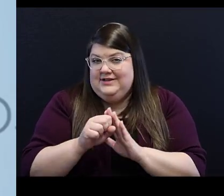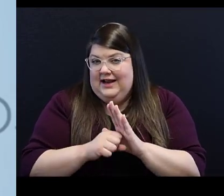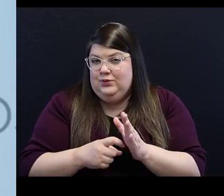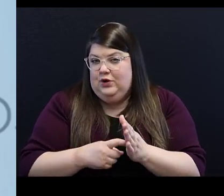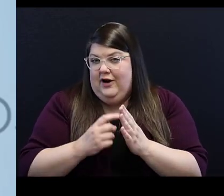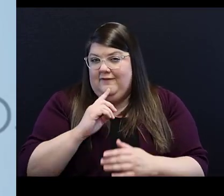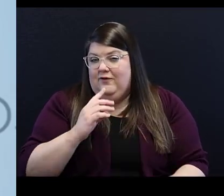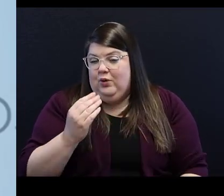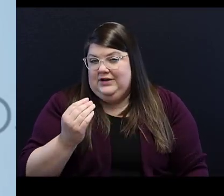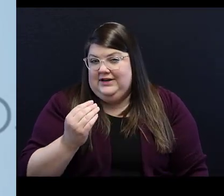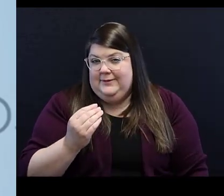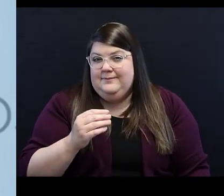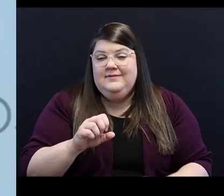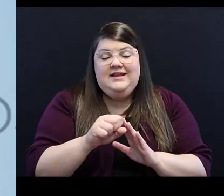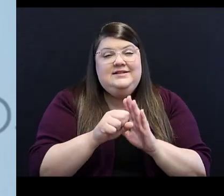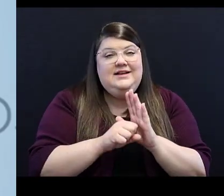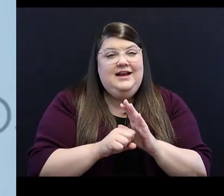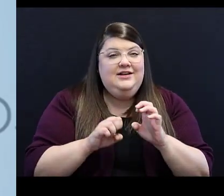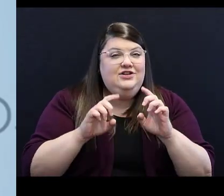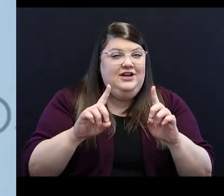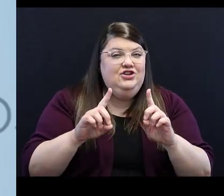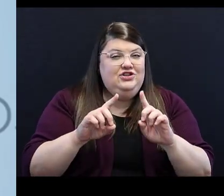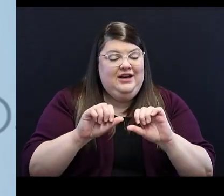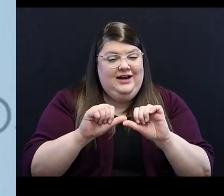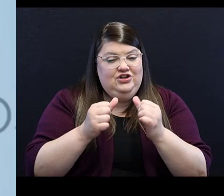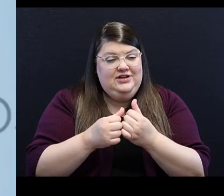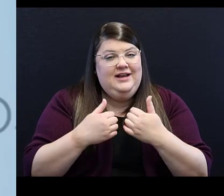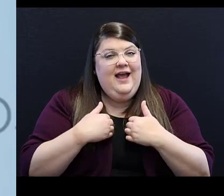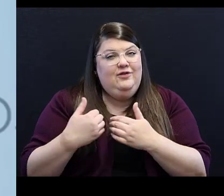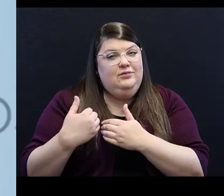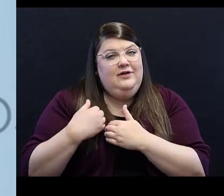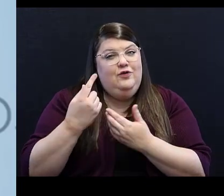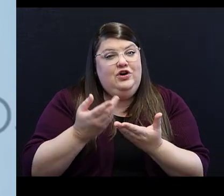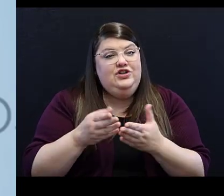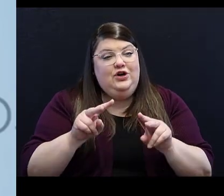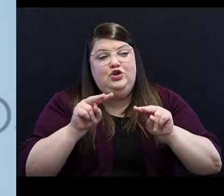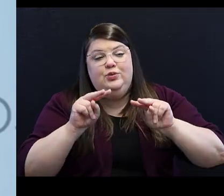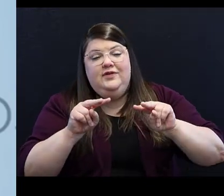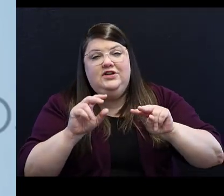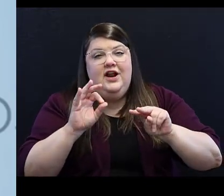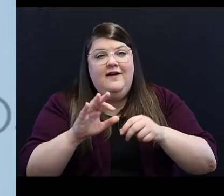State Education Agencies have responsibility for general supervision of Local Education